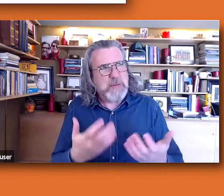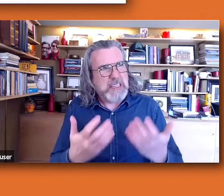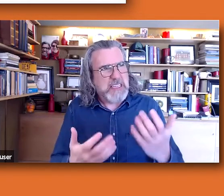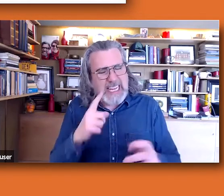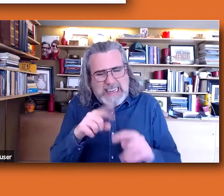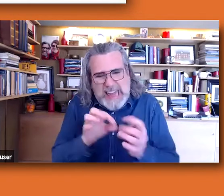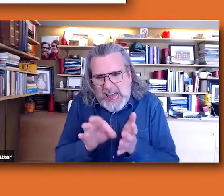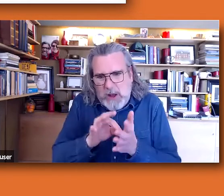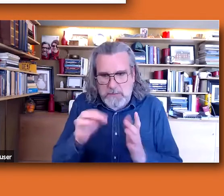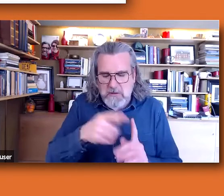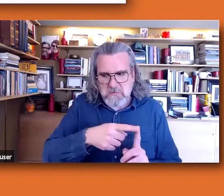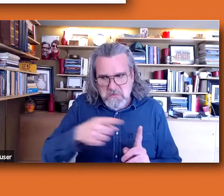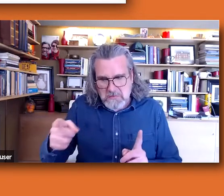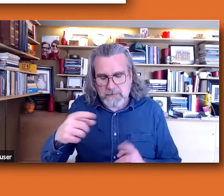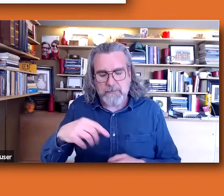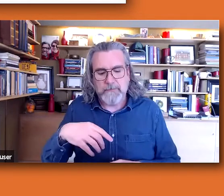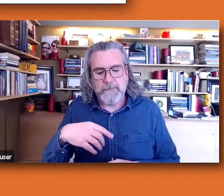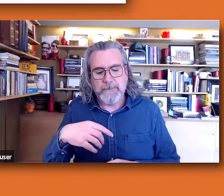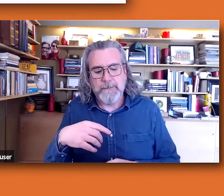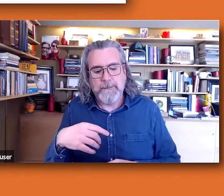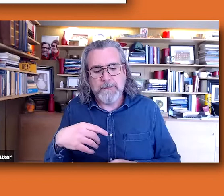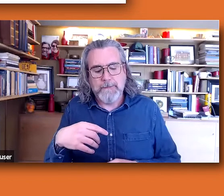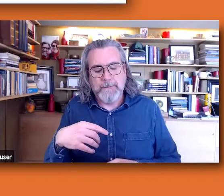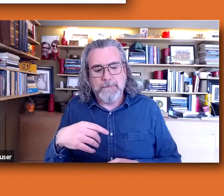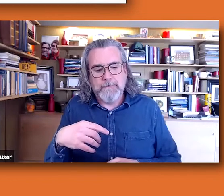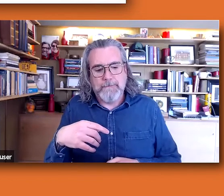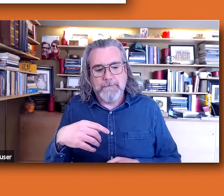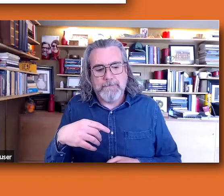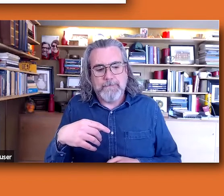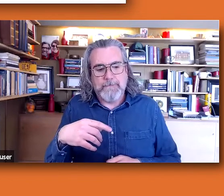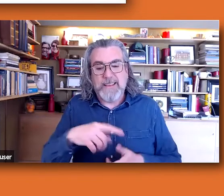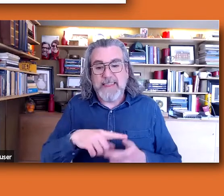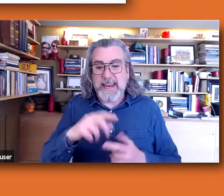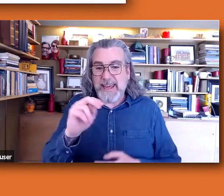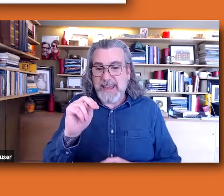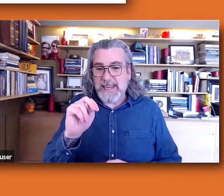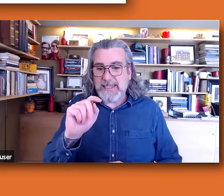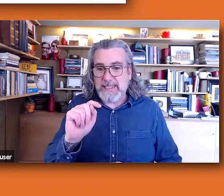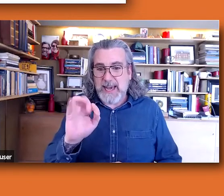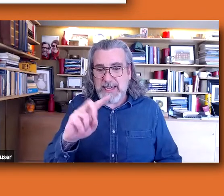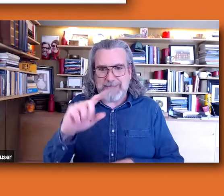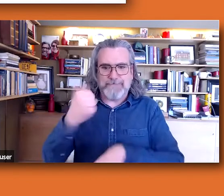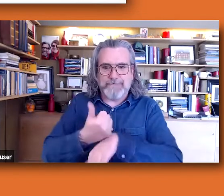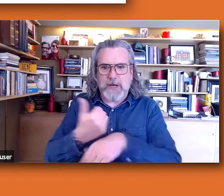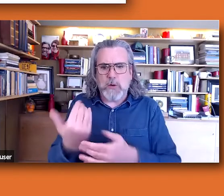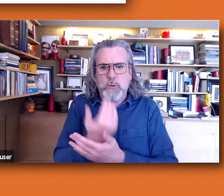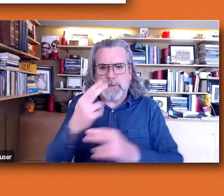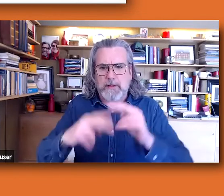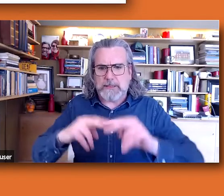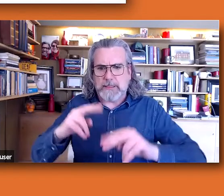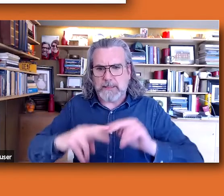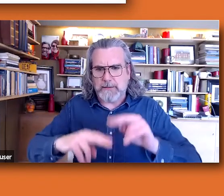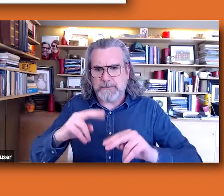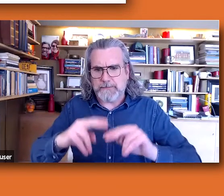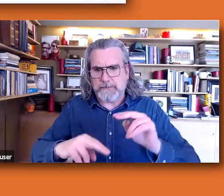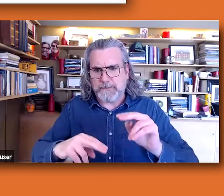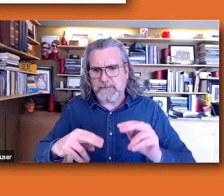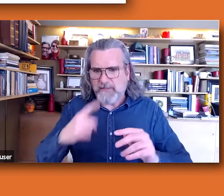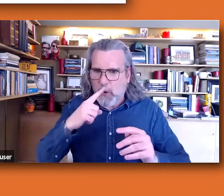I--I couldn't tell you exactly, but about 10 years. And then NTID created a new building